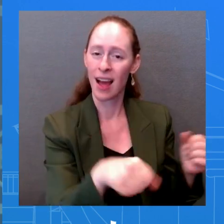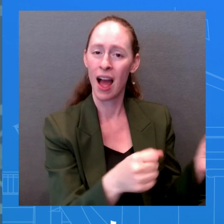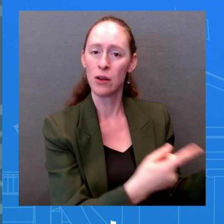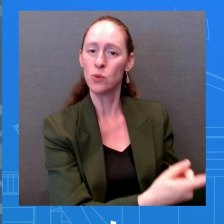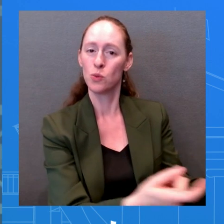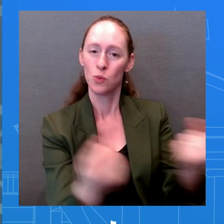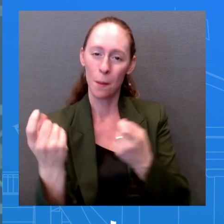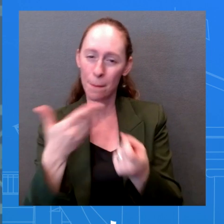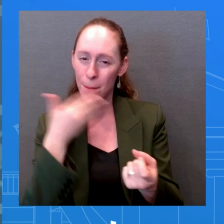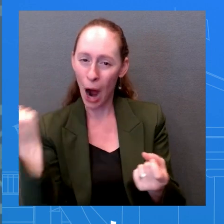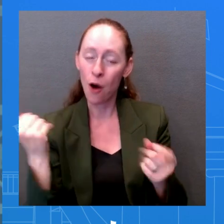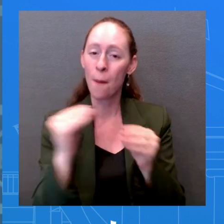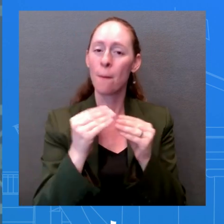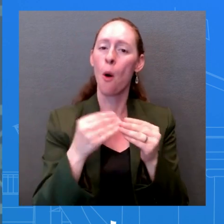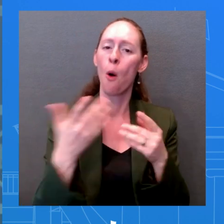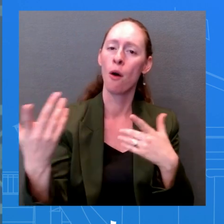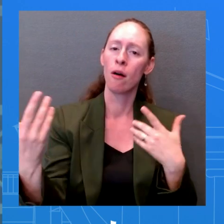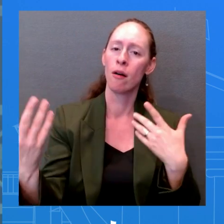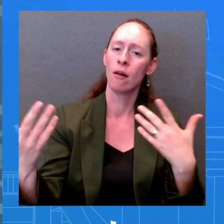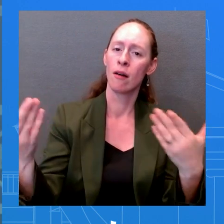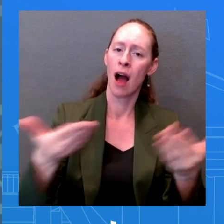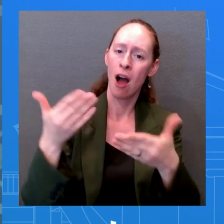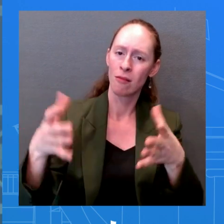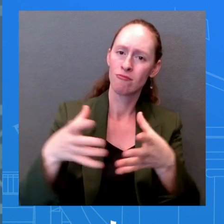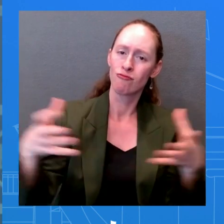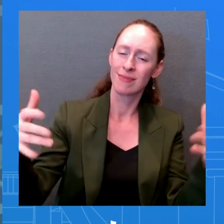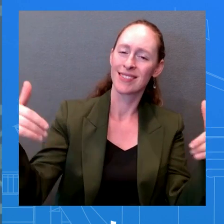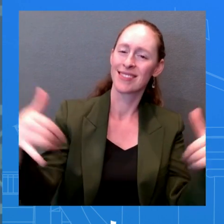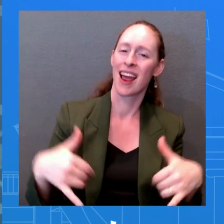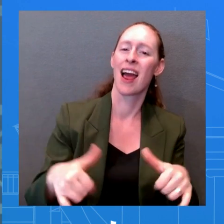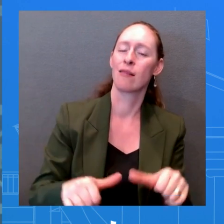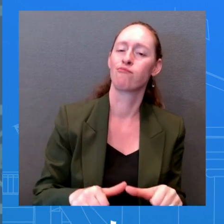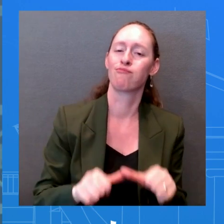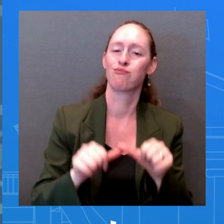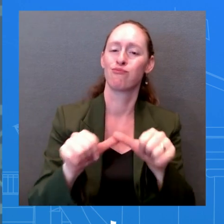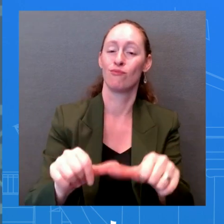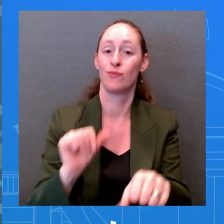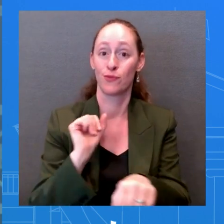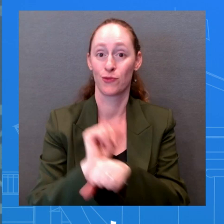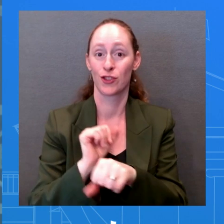to get this done. This would not have been possible without the leadership of President Biden;